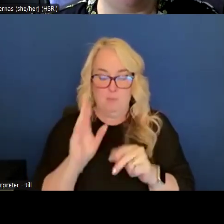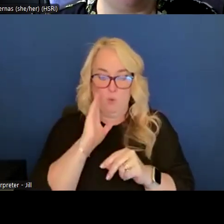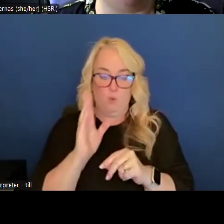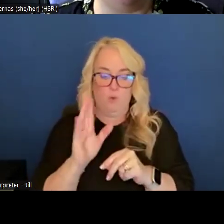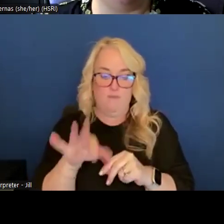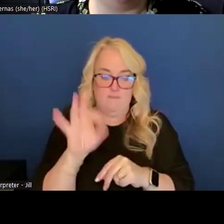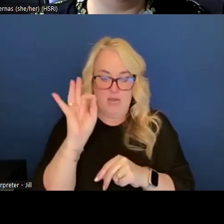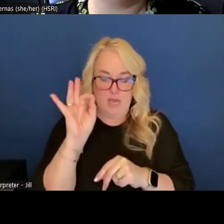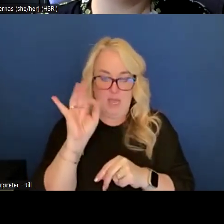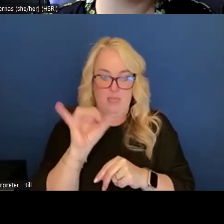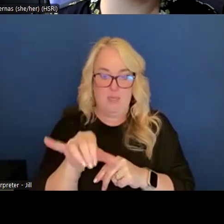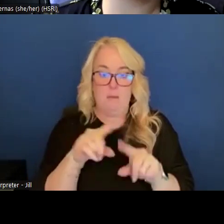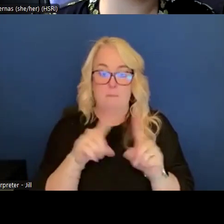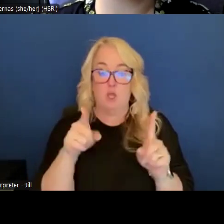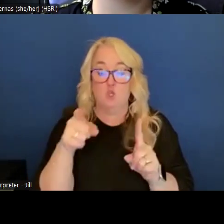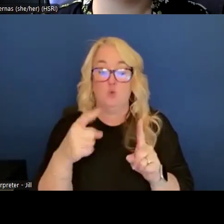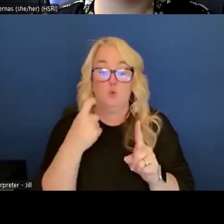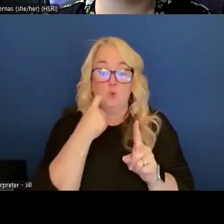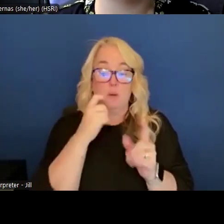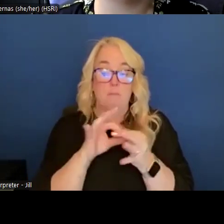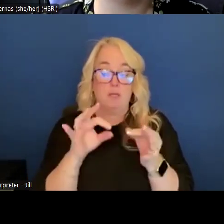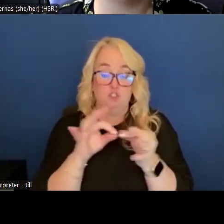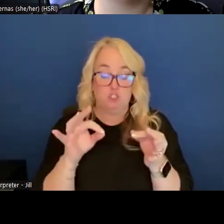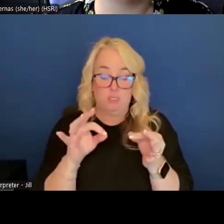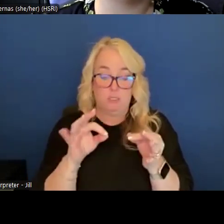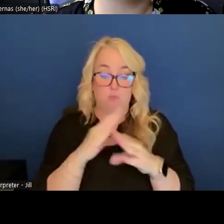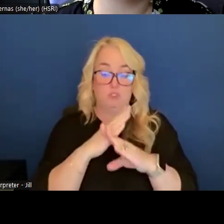mentioned already, a Protection and Advocacy (P&A) organization,